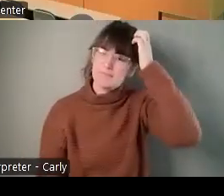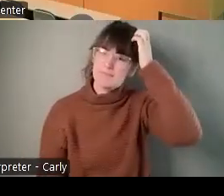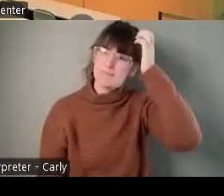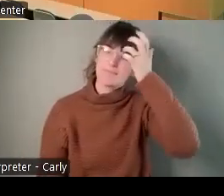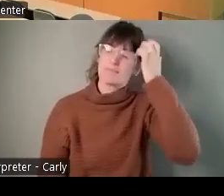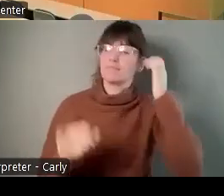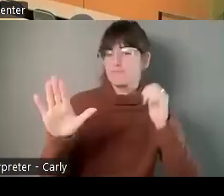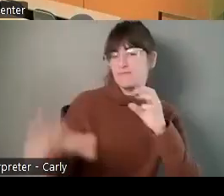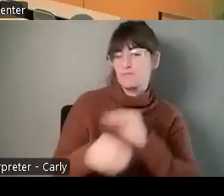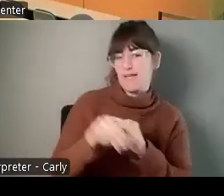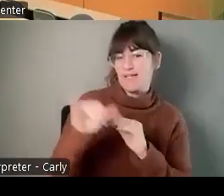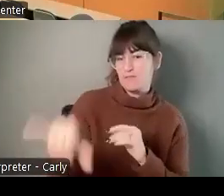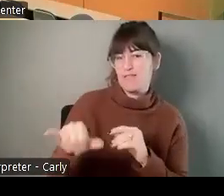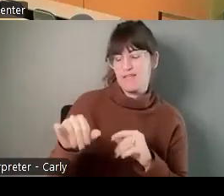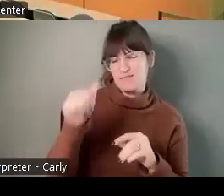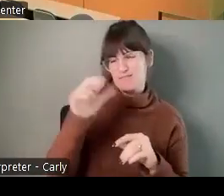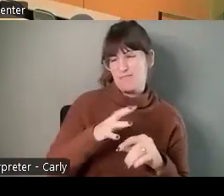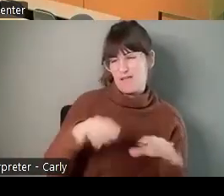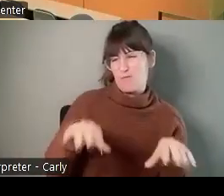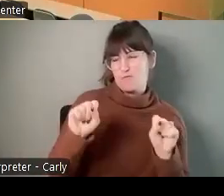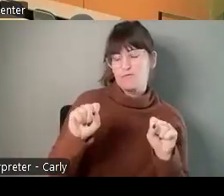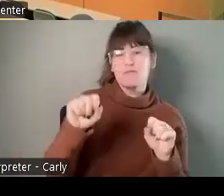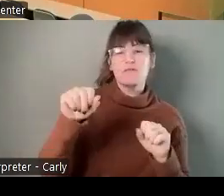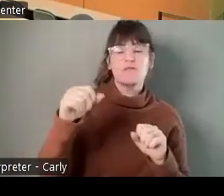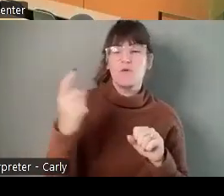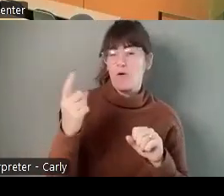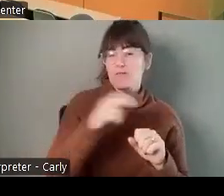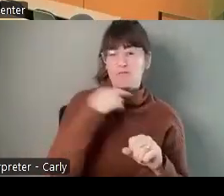that. There's always a risk of, you know, making a plan in one setting and then a handoff and